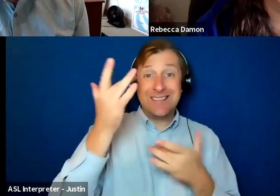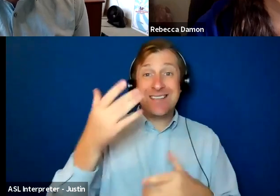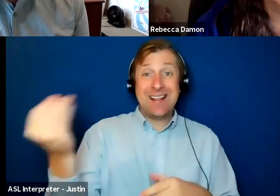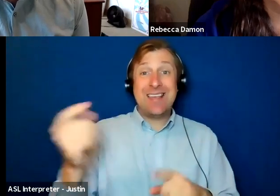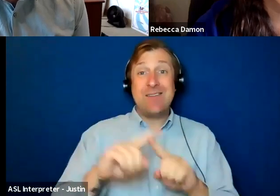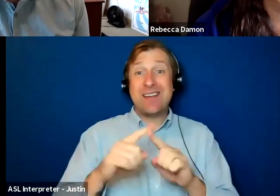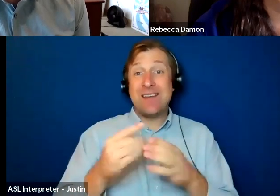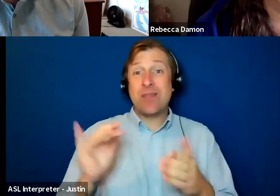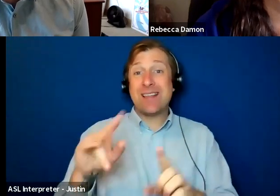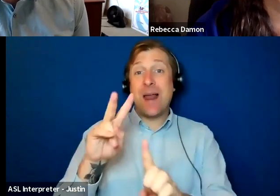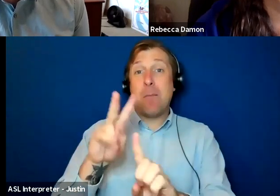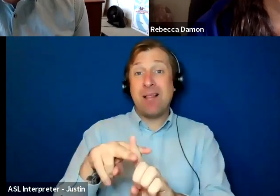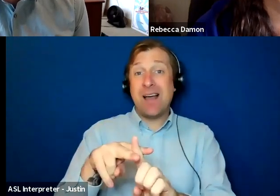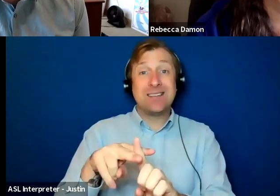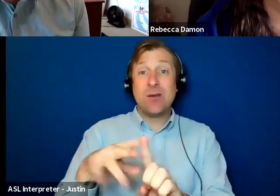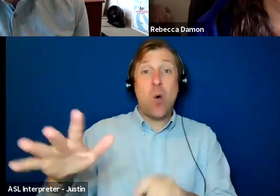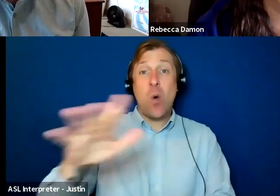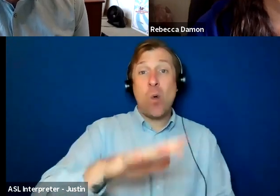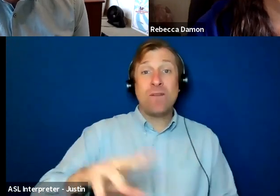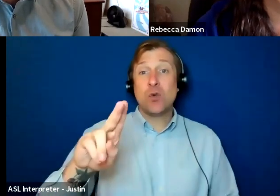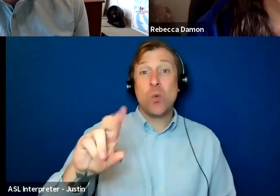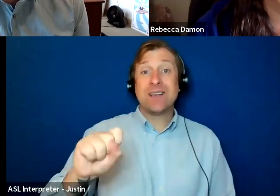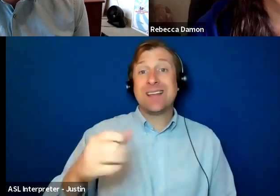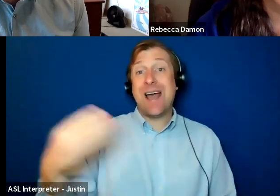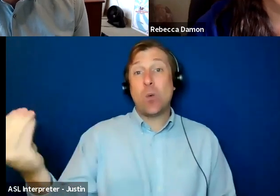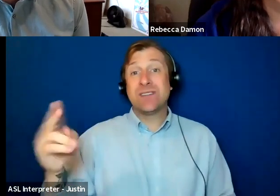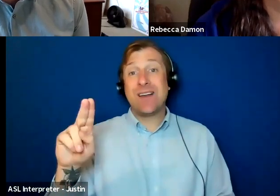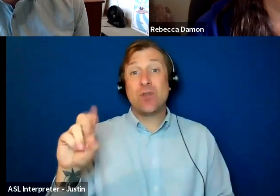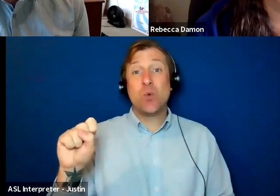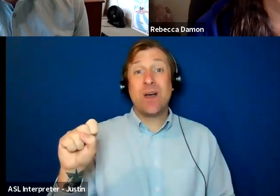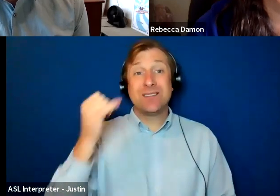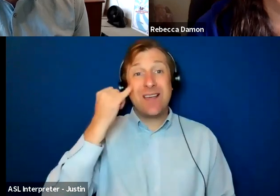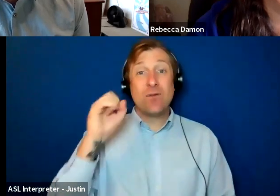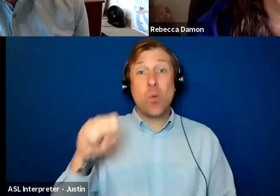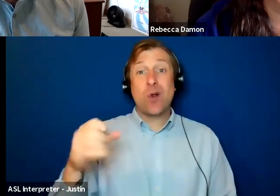apply everywhere in the United States and outside the United States where performers are working under our contracts.